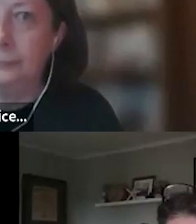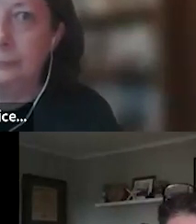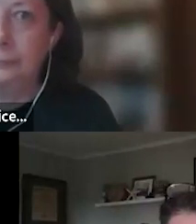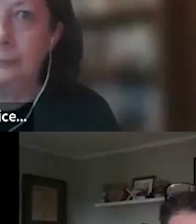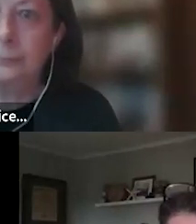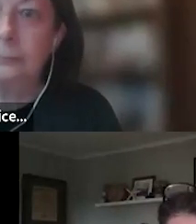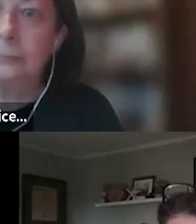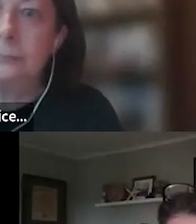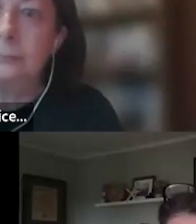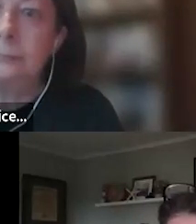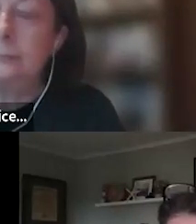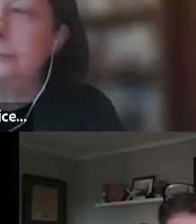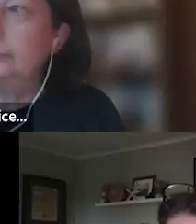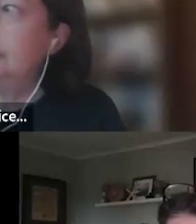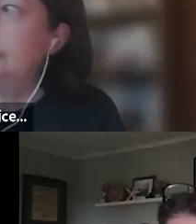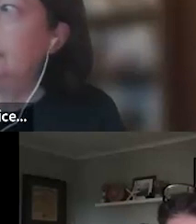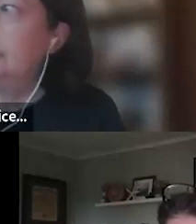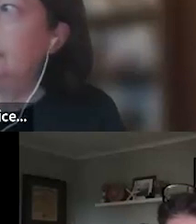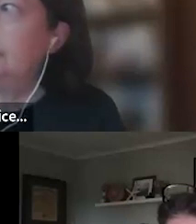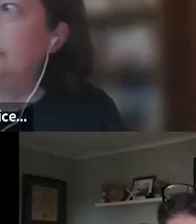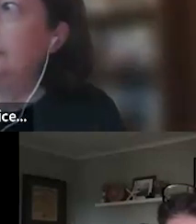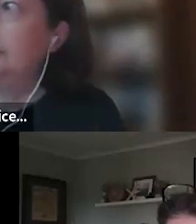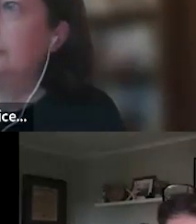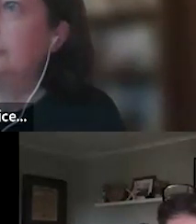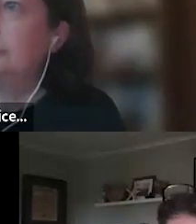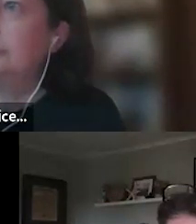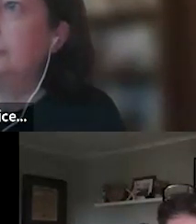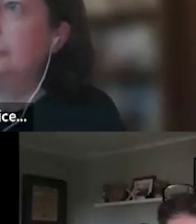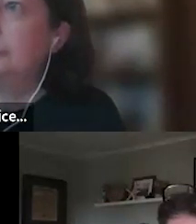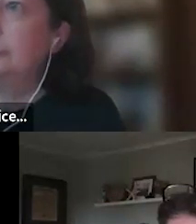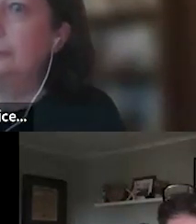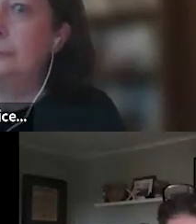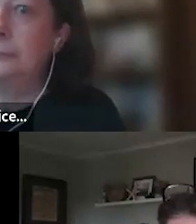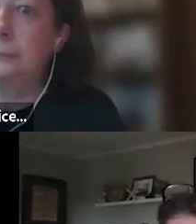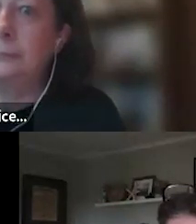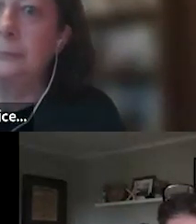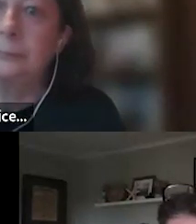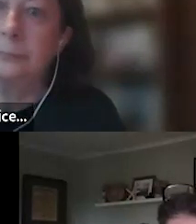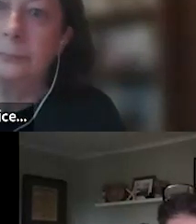And so, depending on the types of housing that are available in your community,